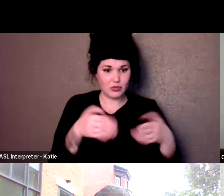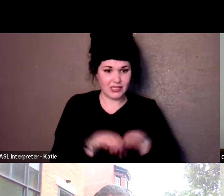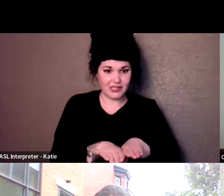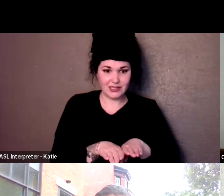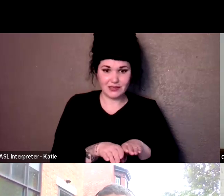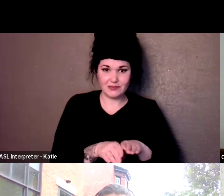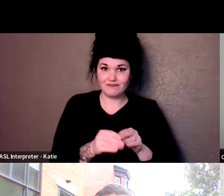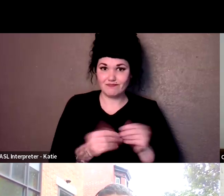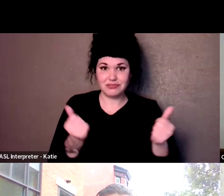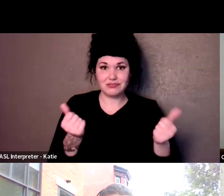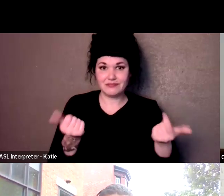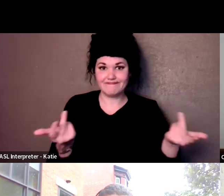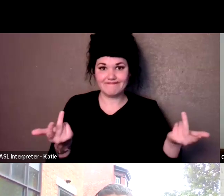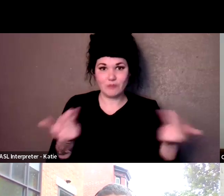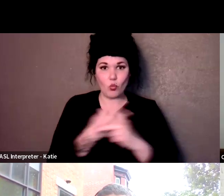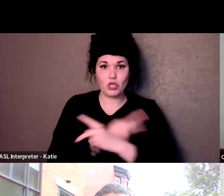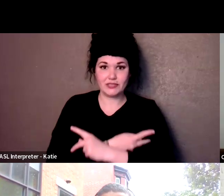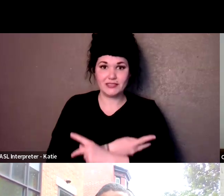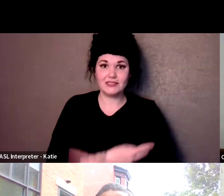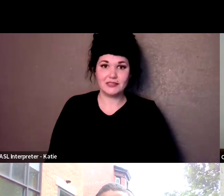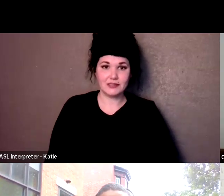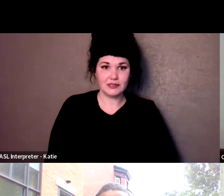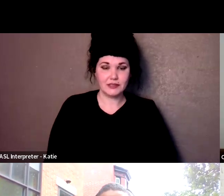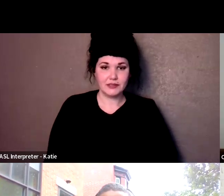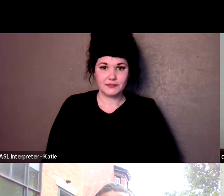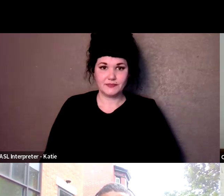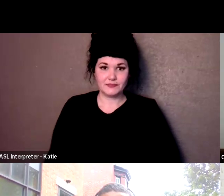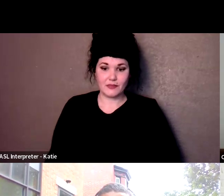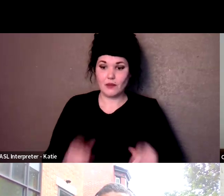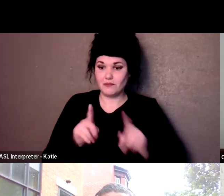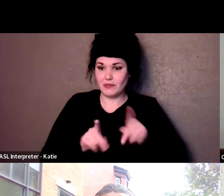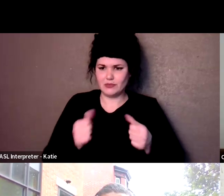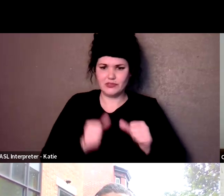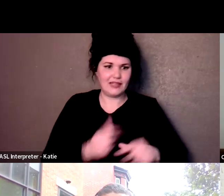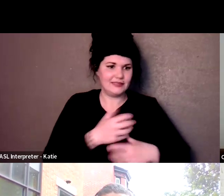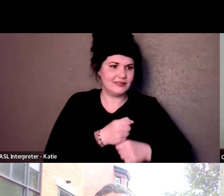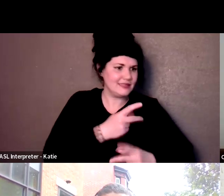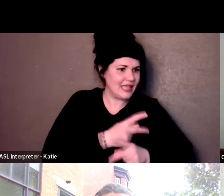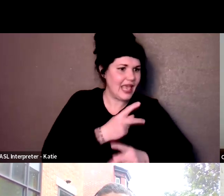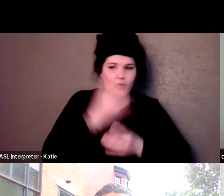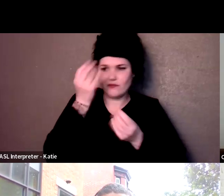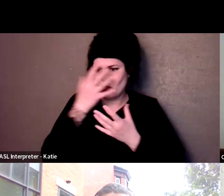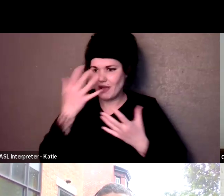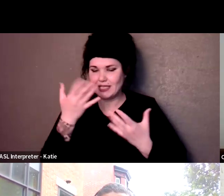even worse for people getting the care and the information they need. So, in part that